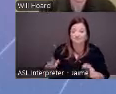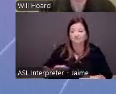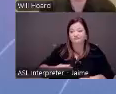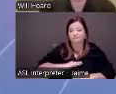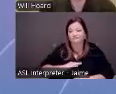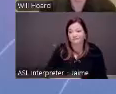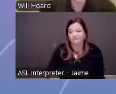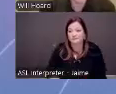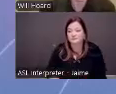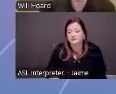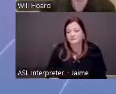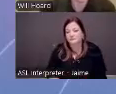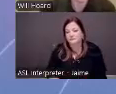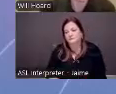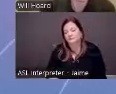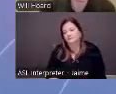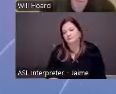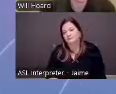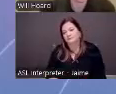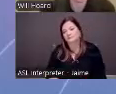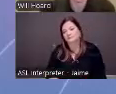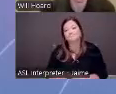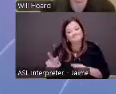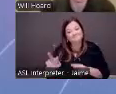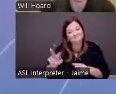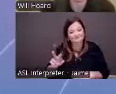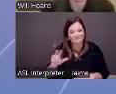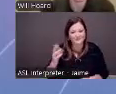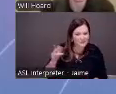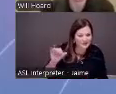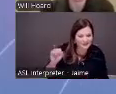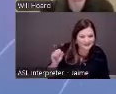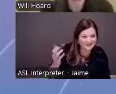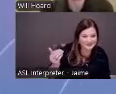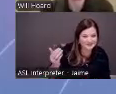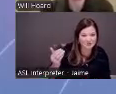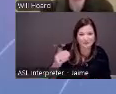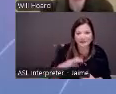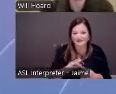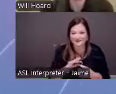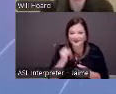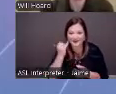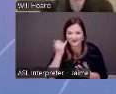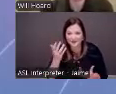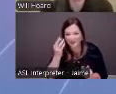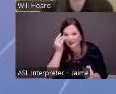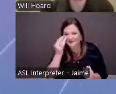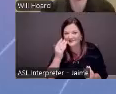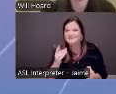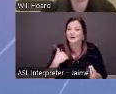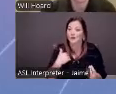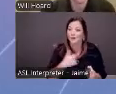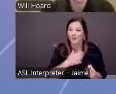And then looking ahead-- and Krys, feel free to jump in if you have any thoughts on this too-- we will continue this work and continue